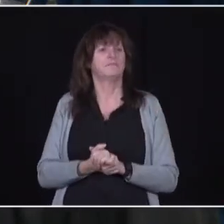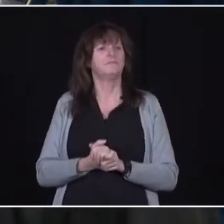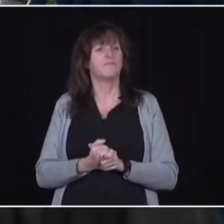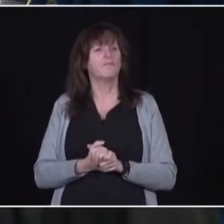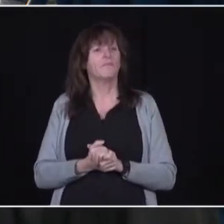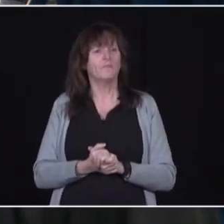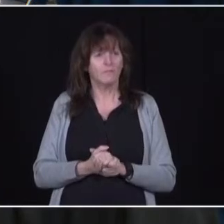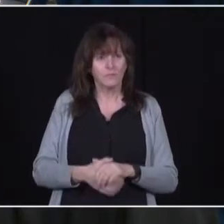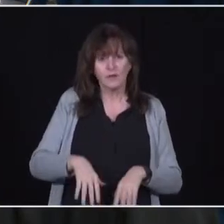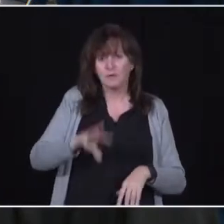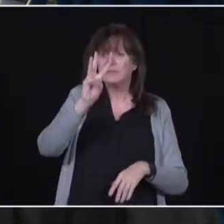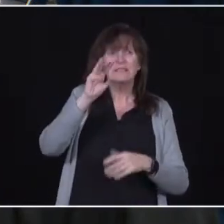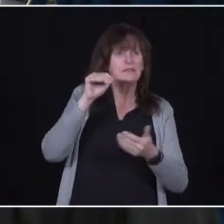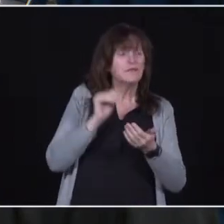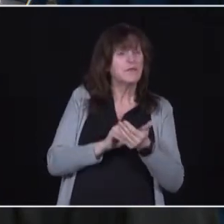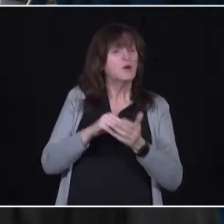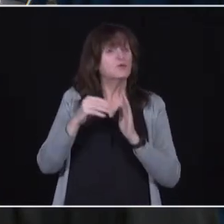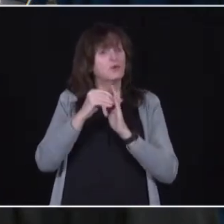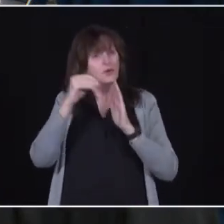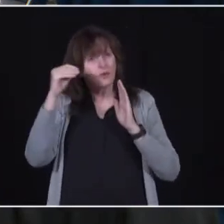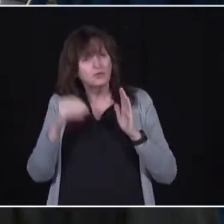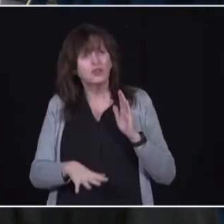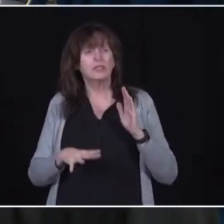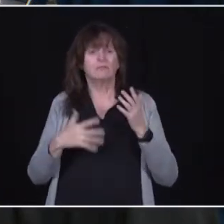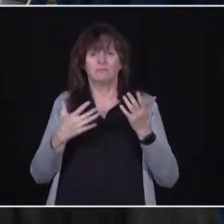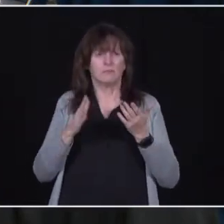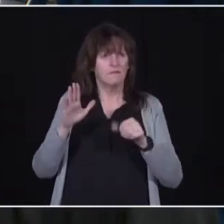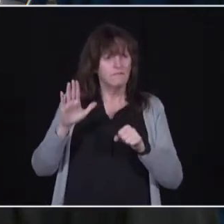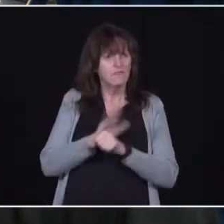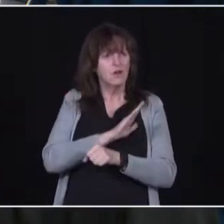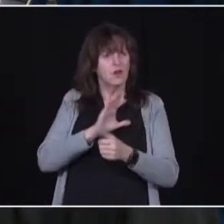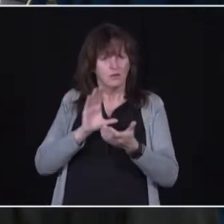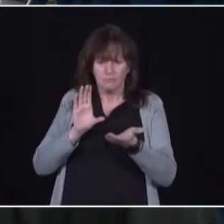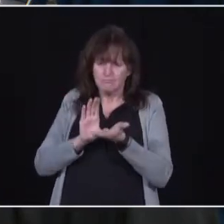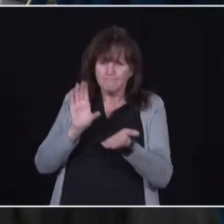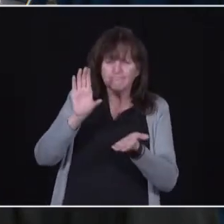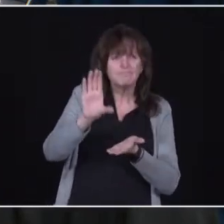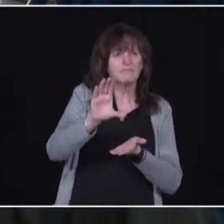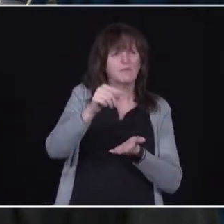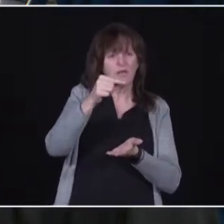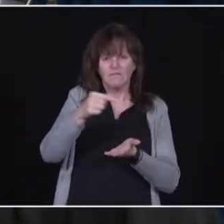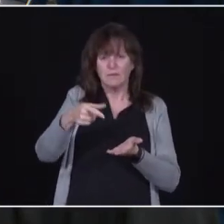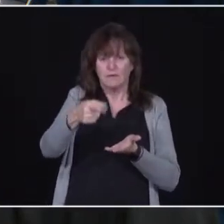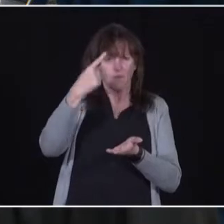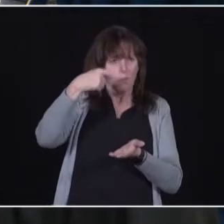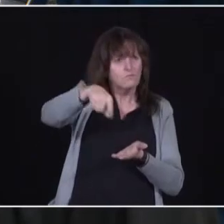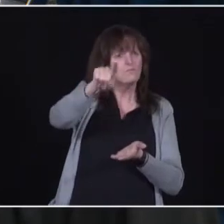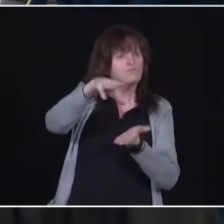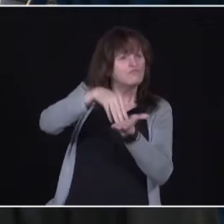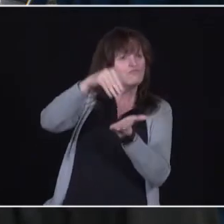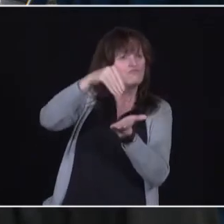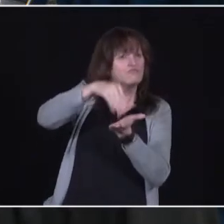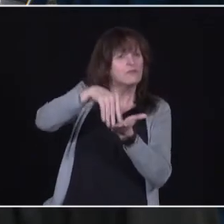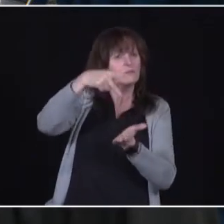PSW education as well as paid placements for their workplace based learning.